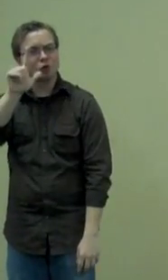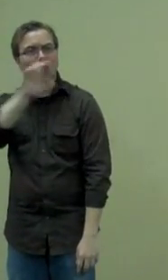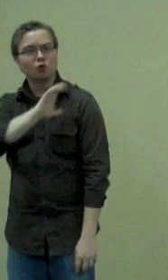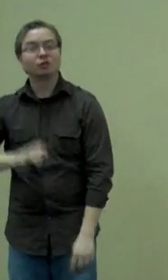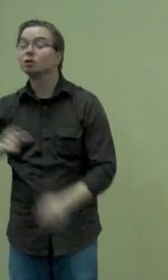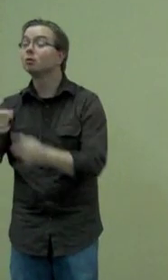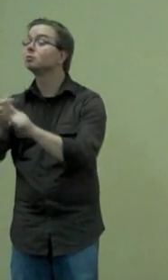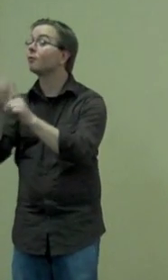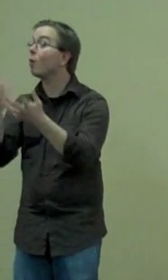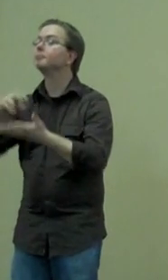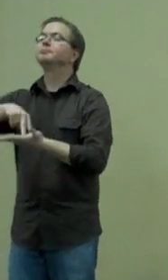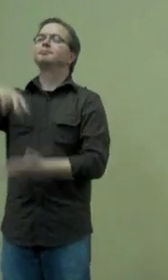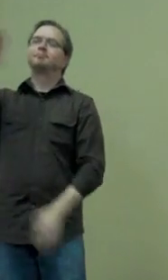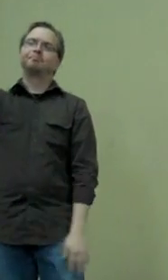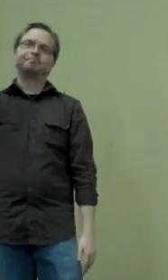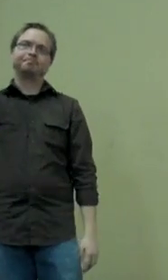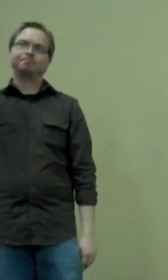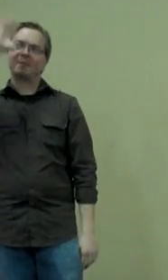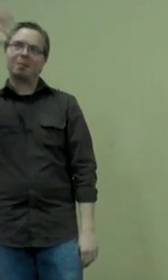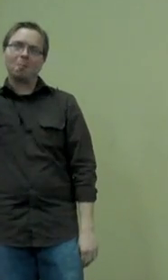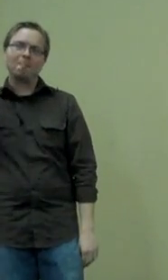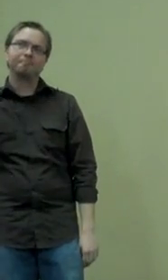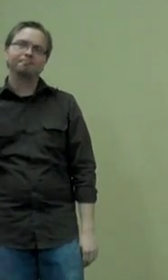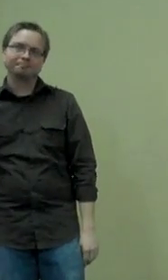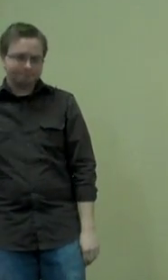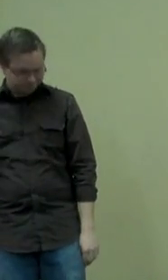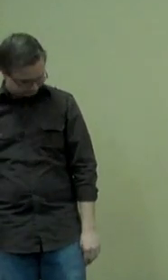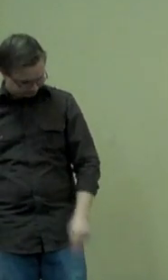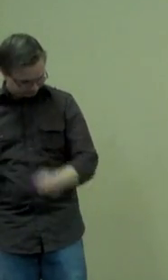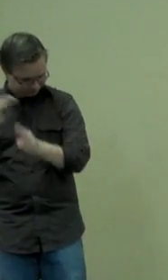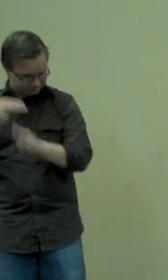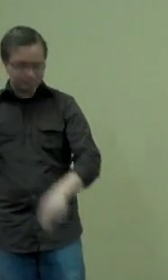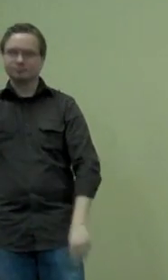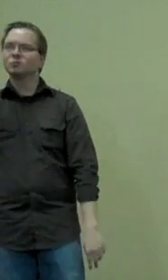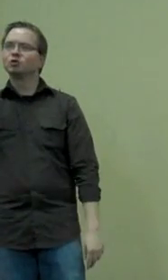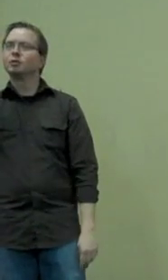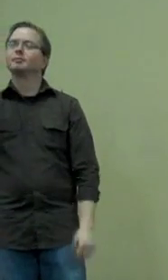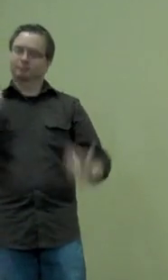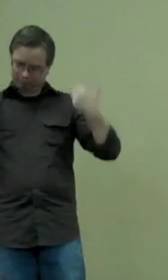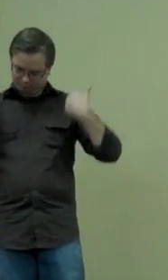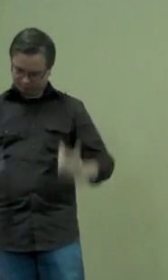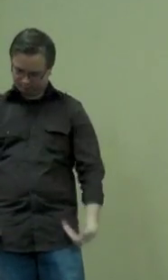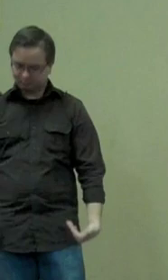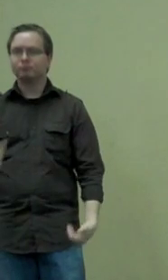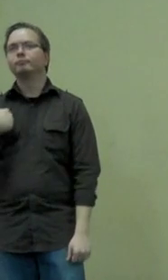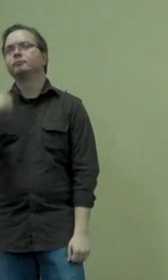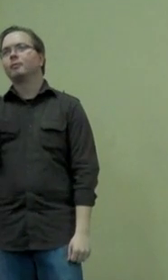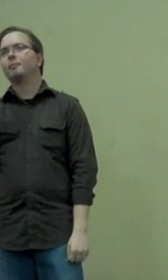And he stood up and he announced, 'hello, my name is Justin. And I am a bisexual.'